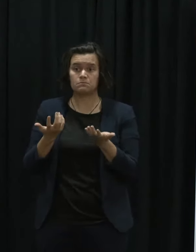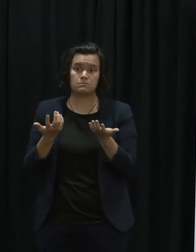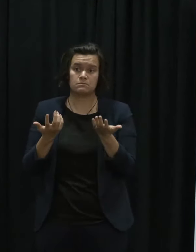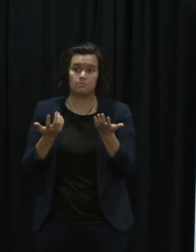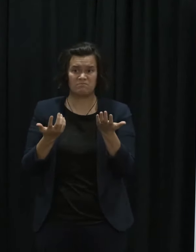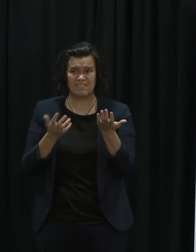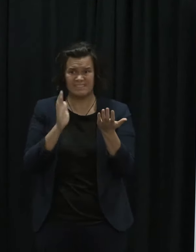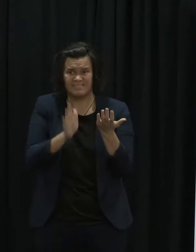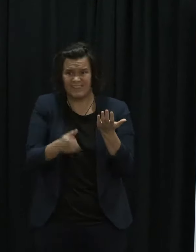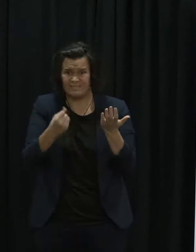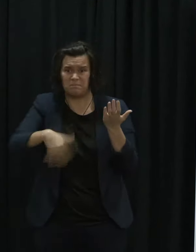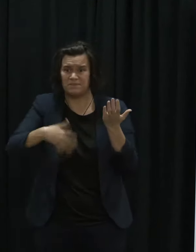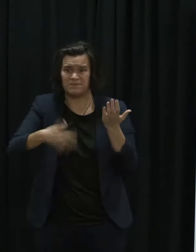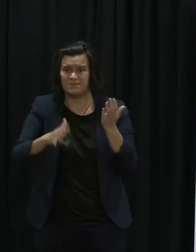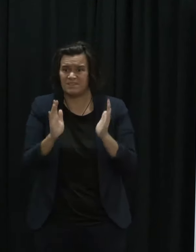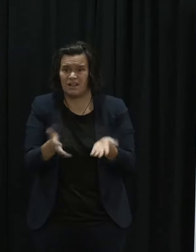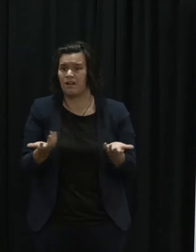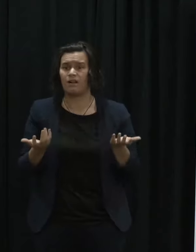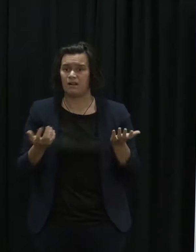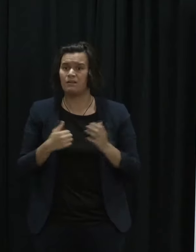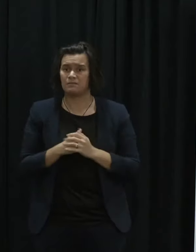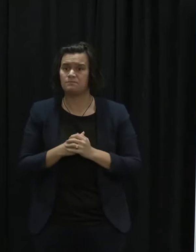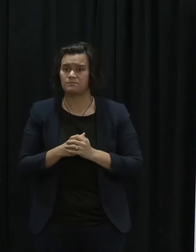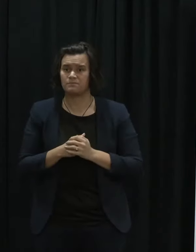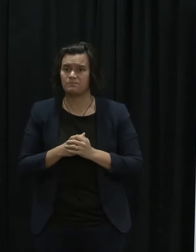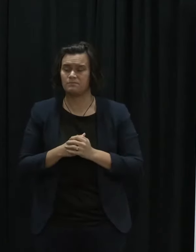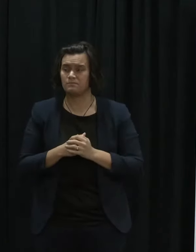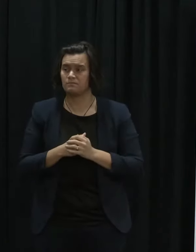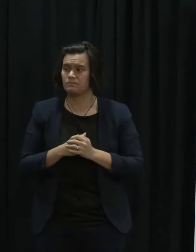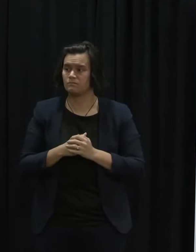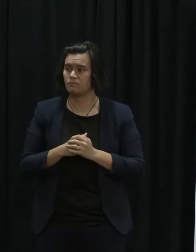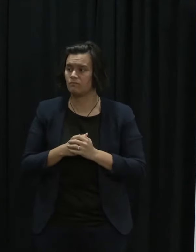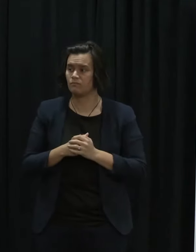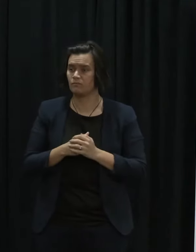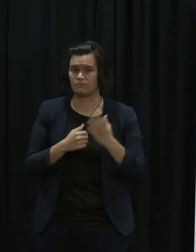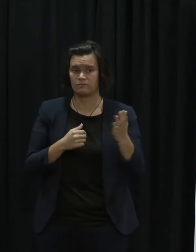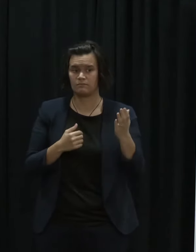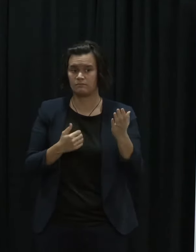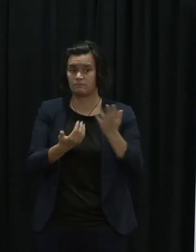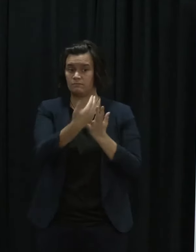back to where they were even 12 months ago that would still take us back to a very high